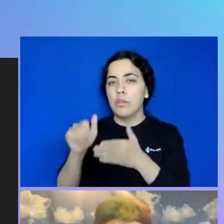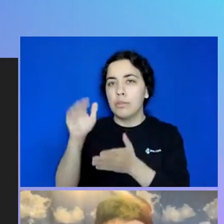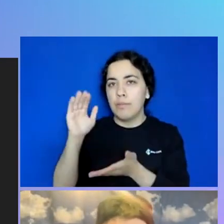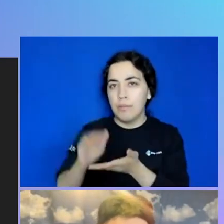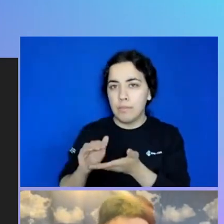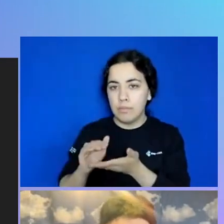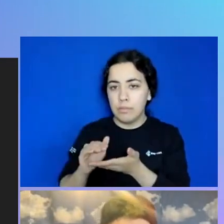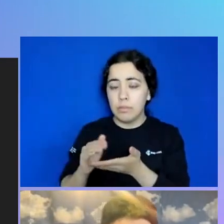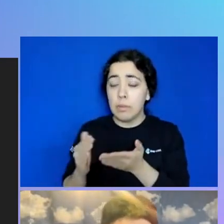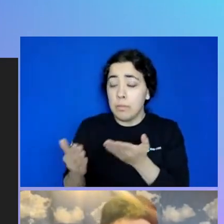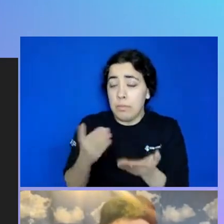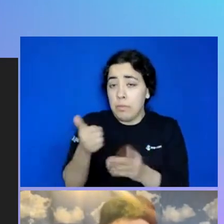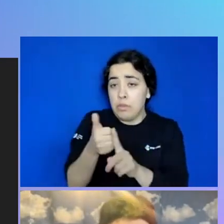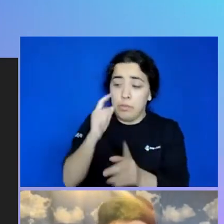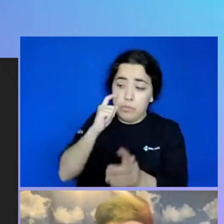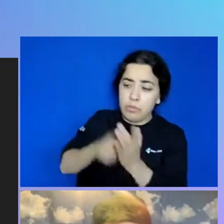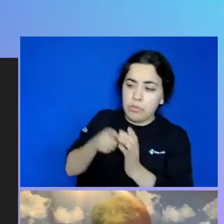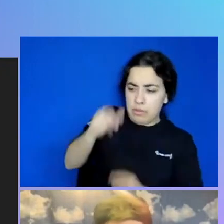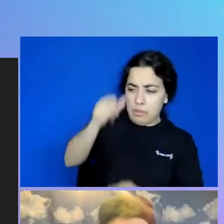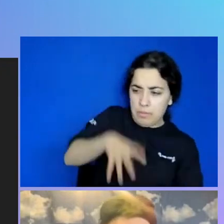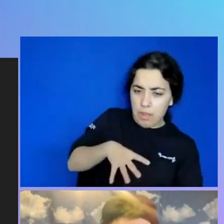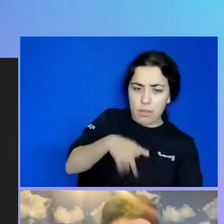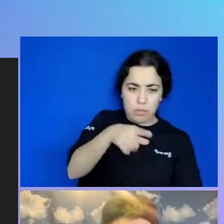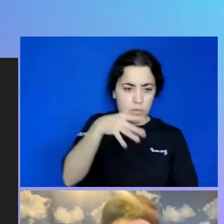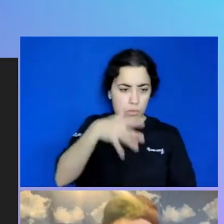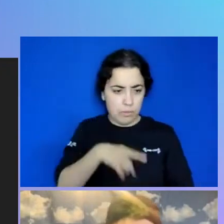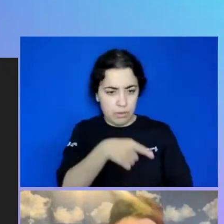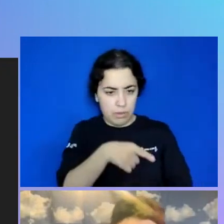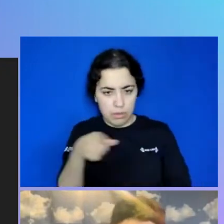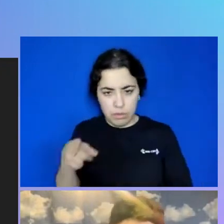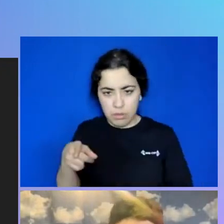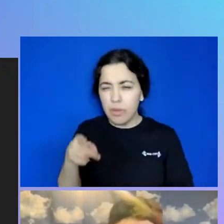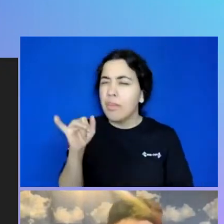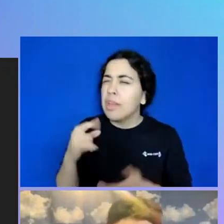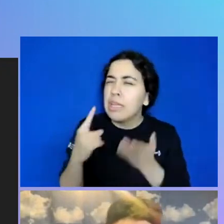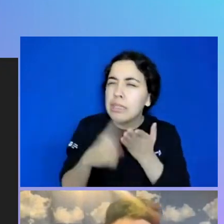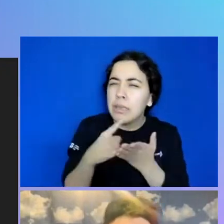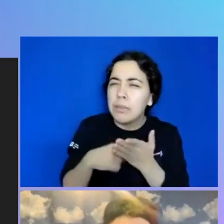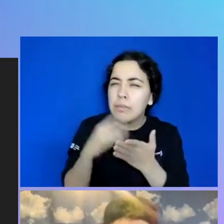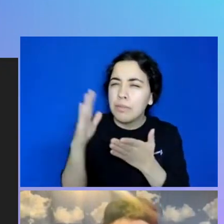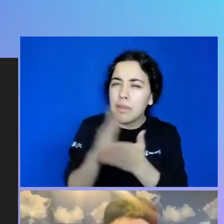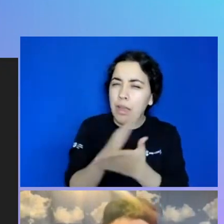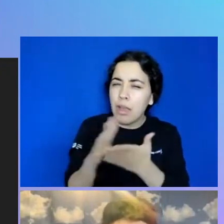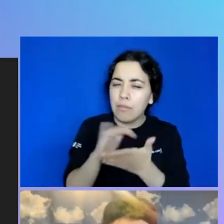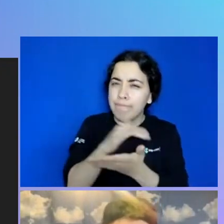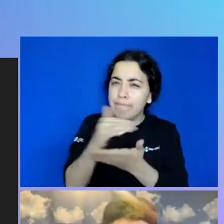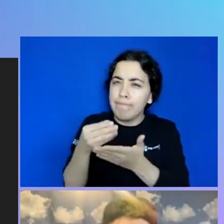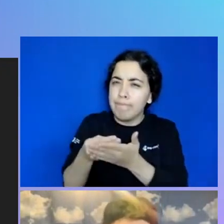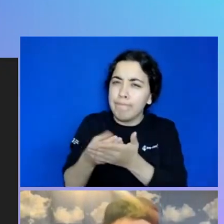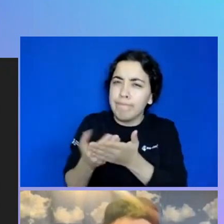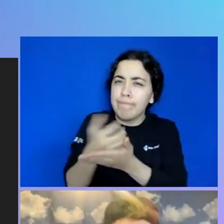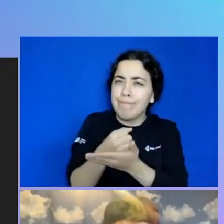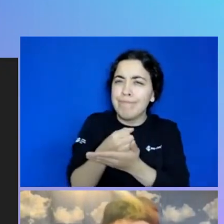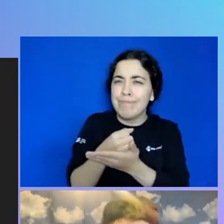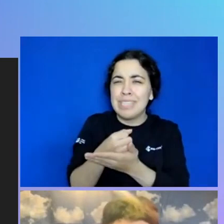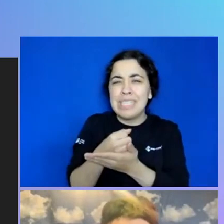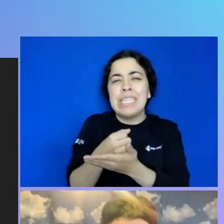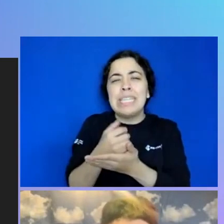as men or women. So uh, sometimes that average kind of